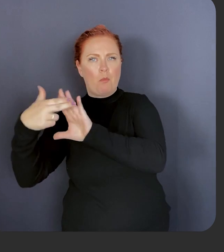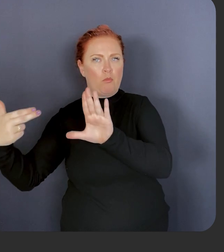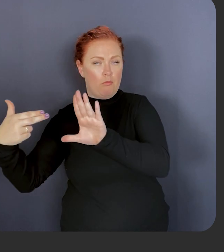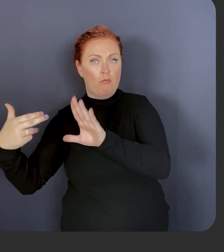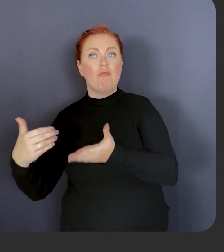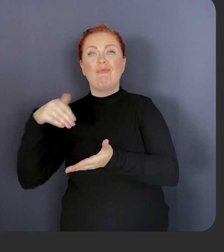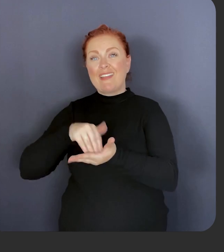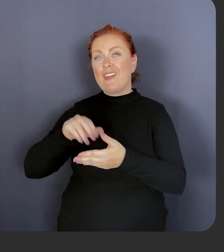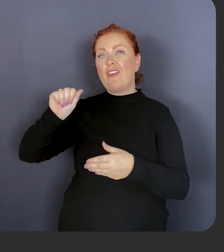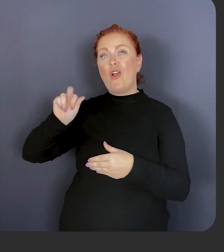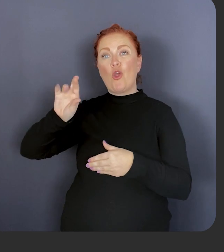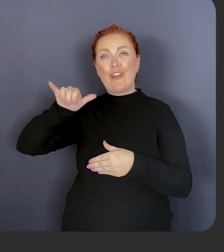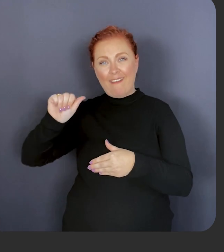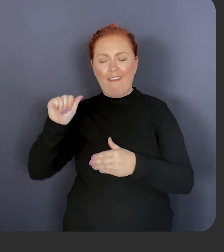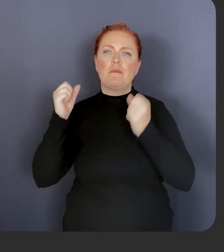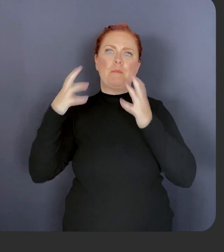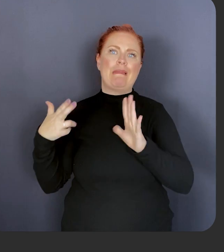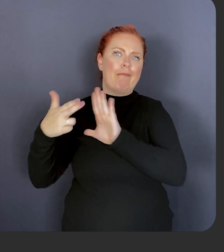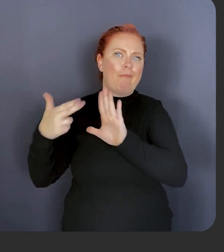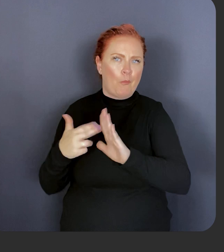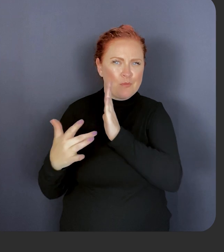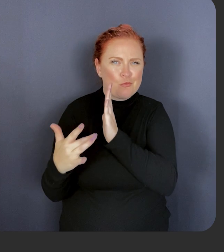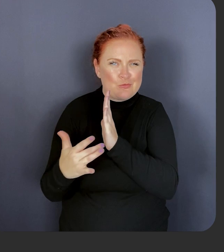So again, you can think of ARIA as a lot of those labeling technologies.